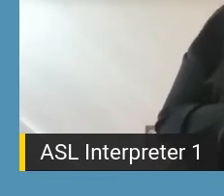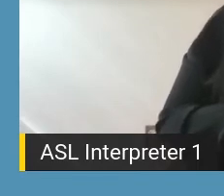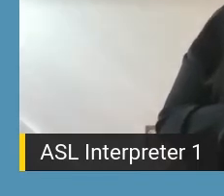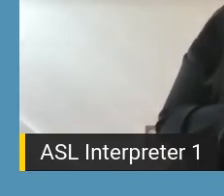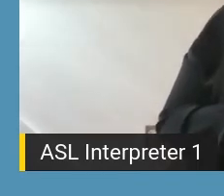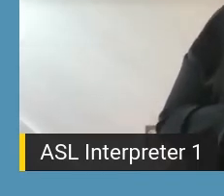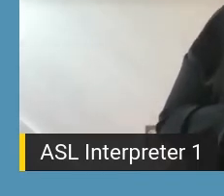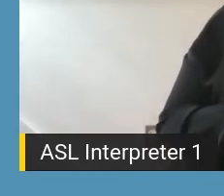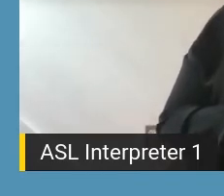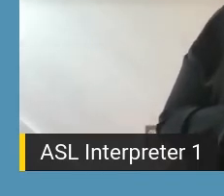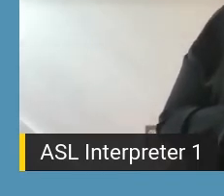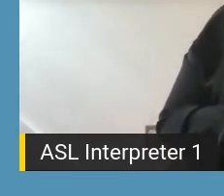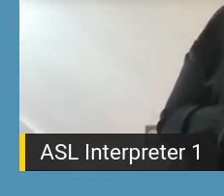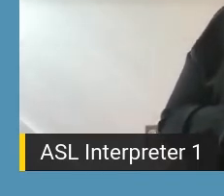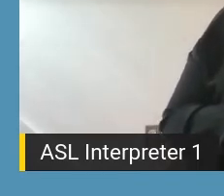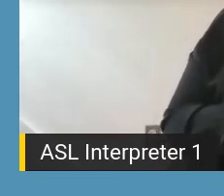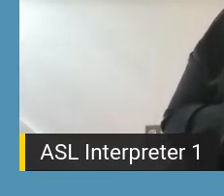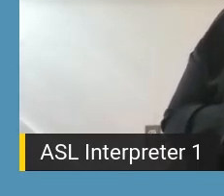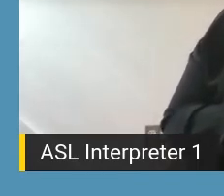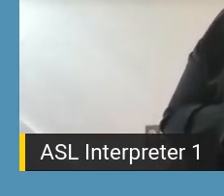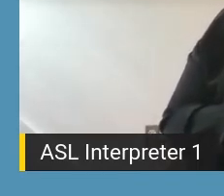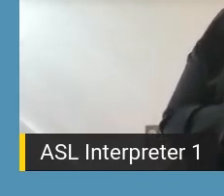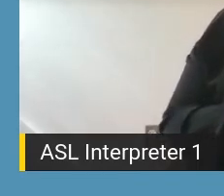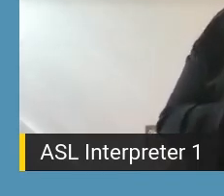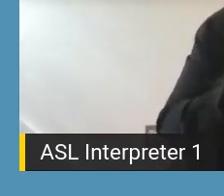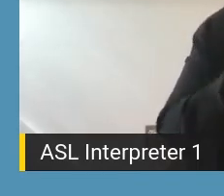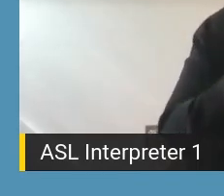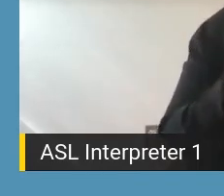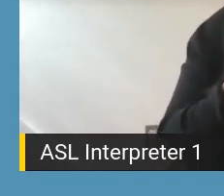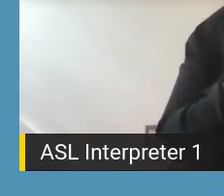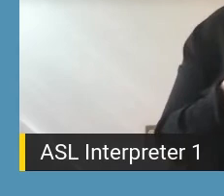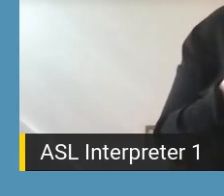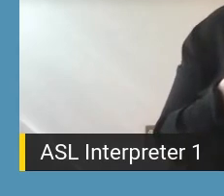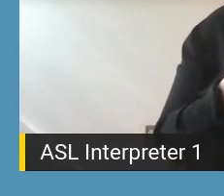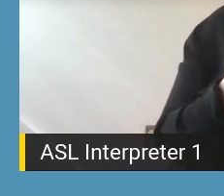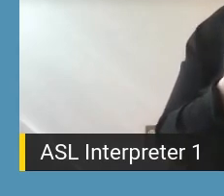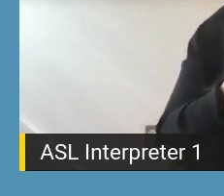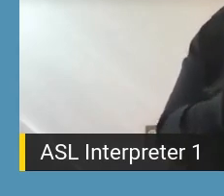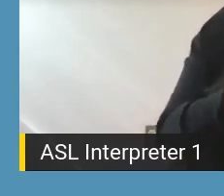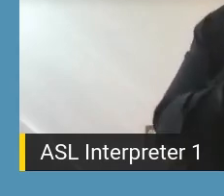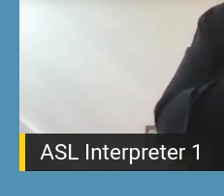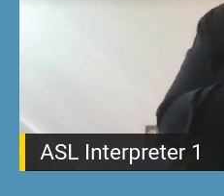it once. Hindenburg journalist pro has some slightly added capacity that I don't think